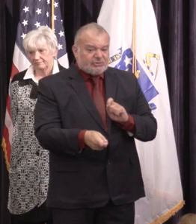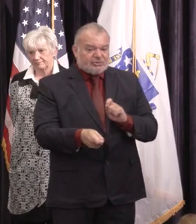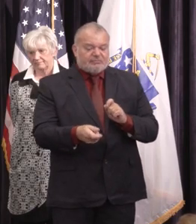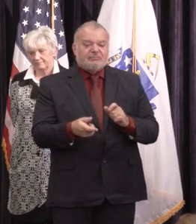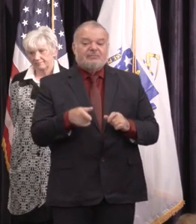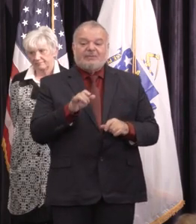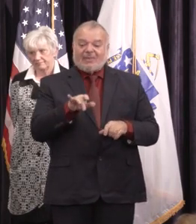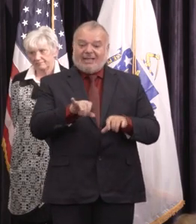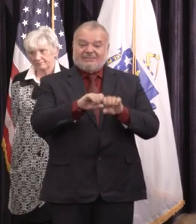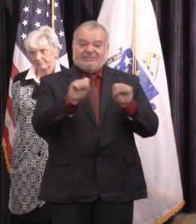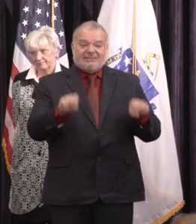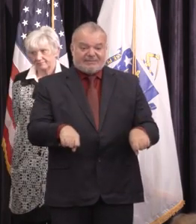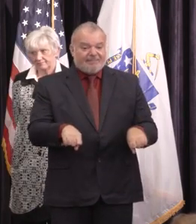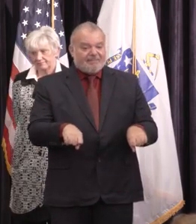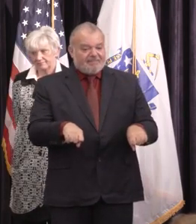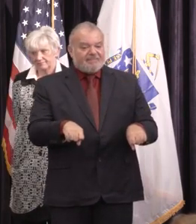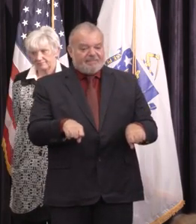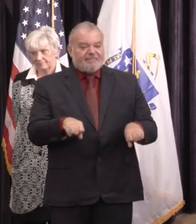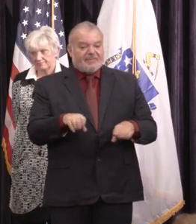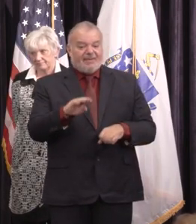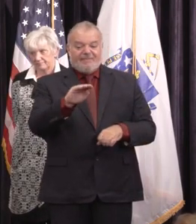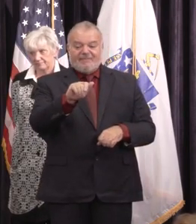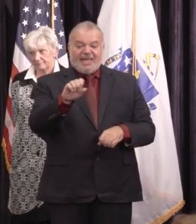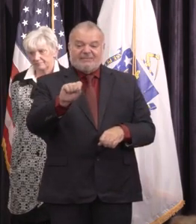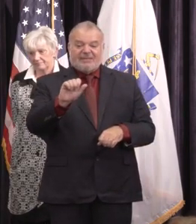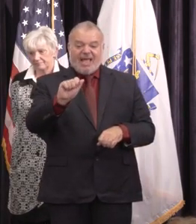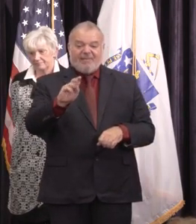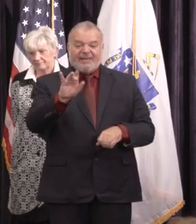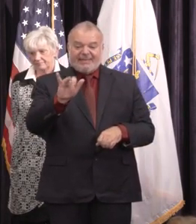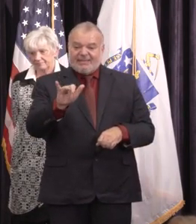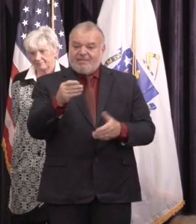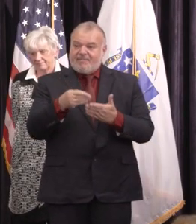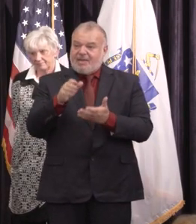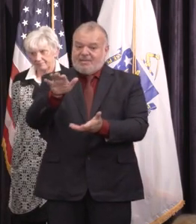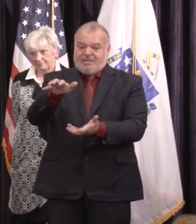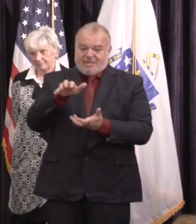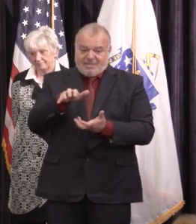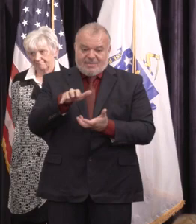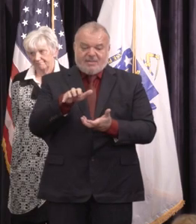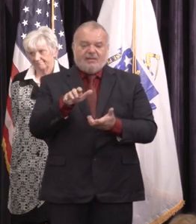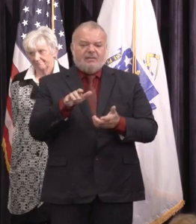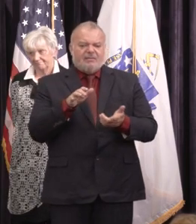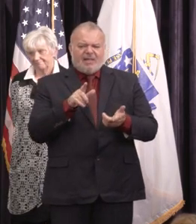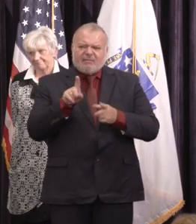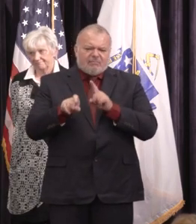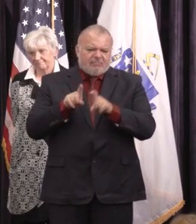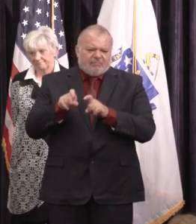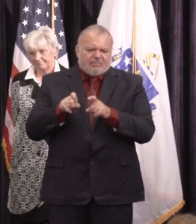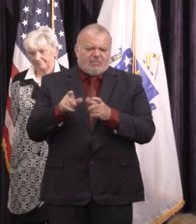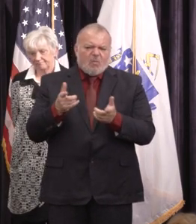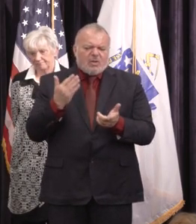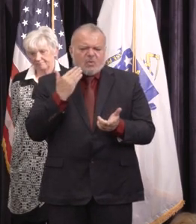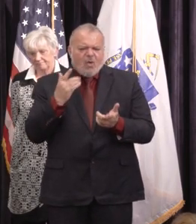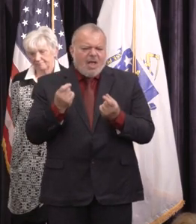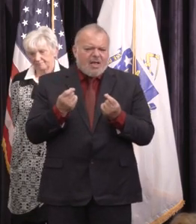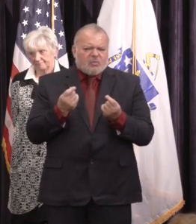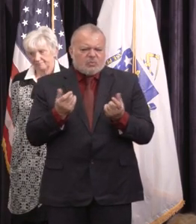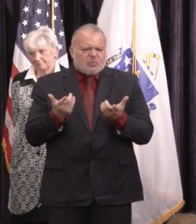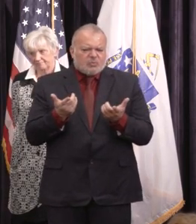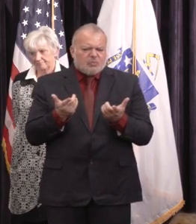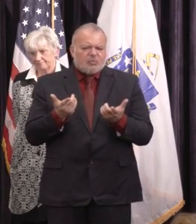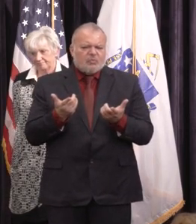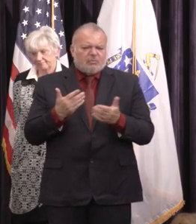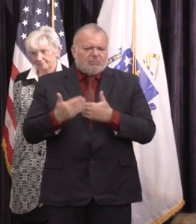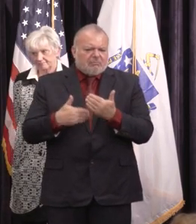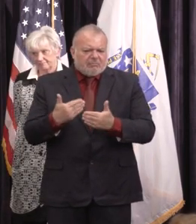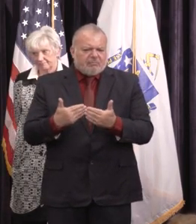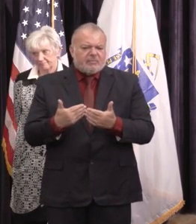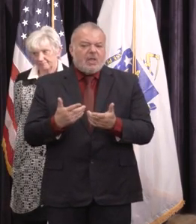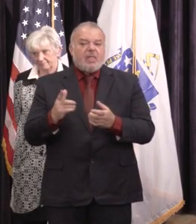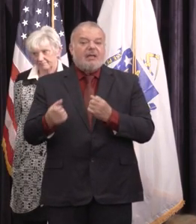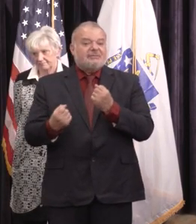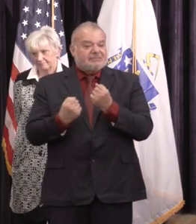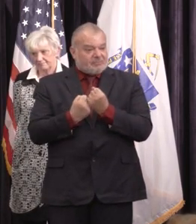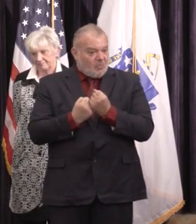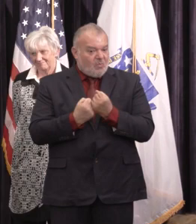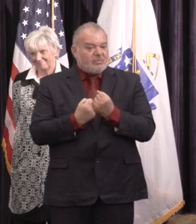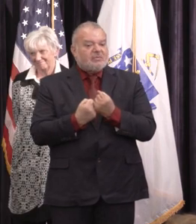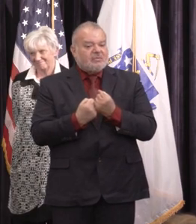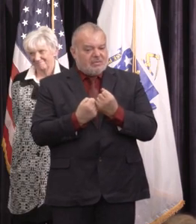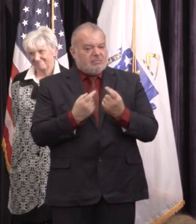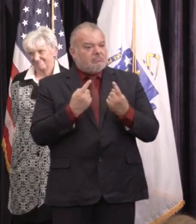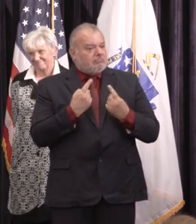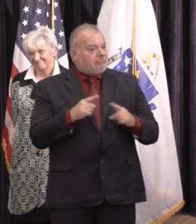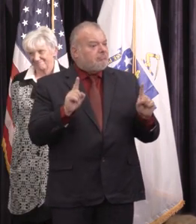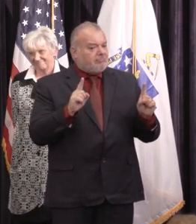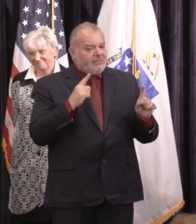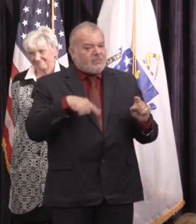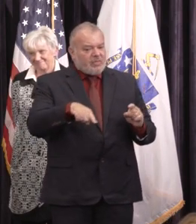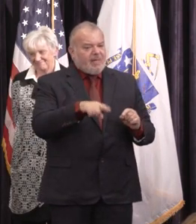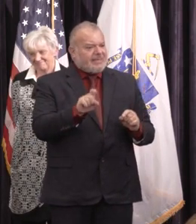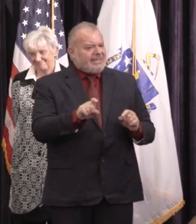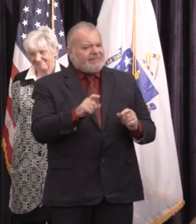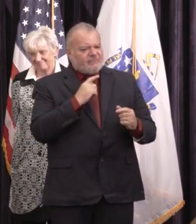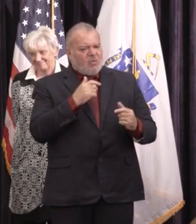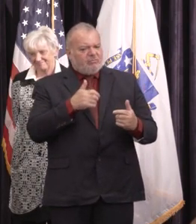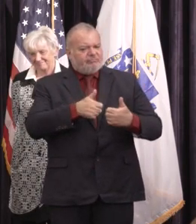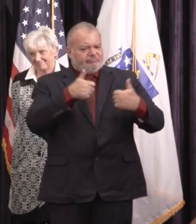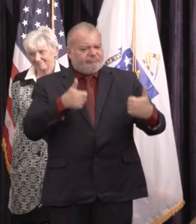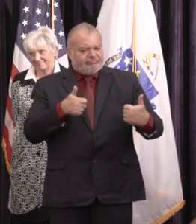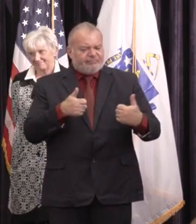program with funding, genuine curiosity and the benefits for training individuals with a